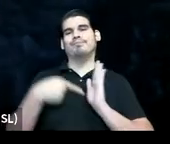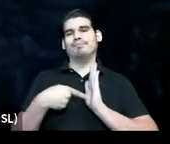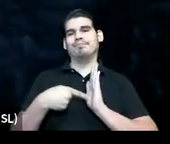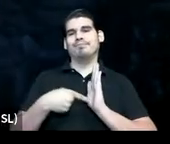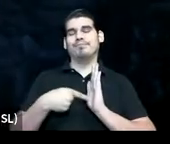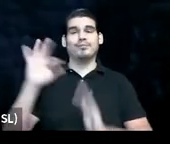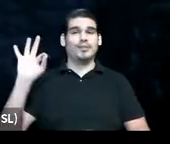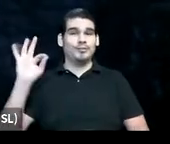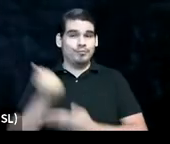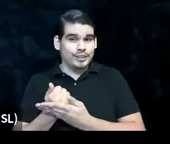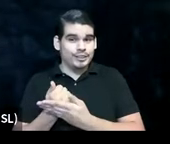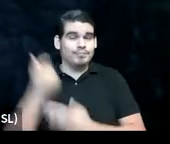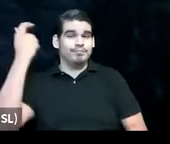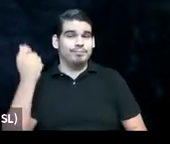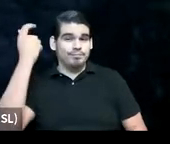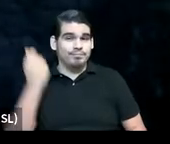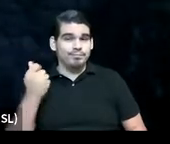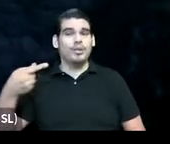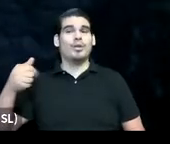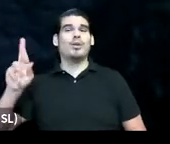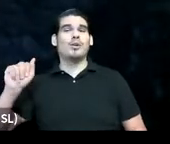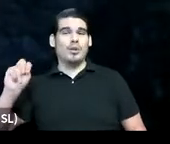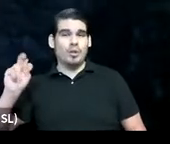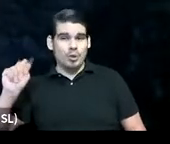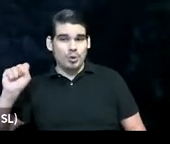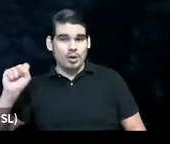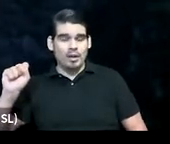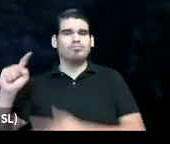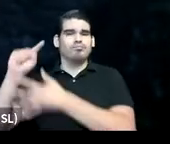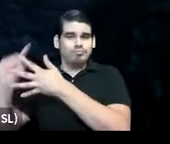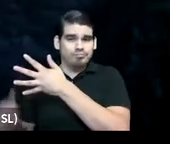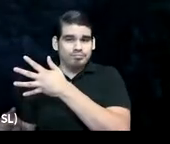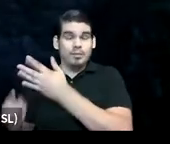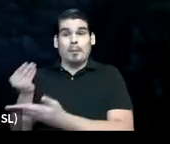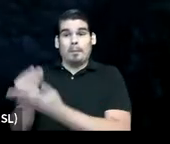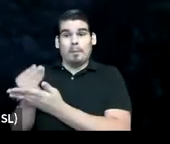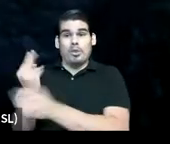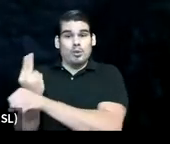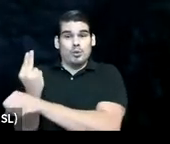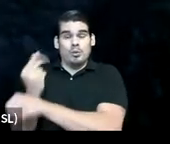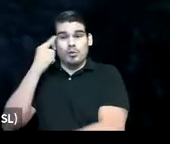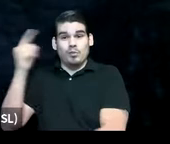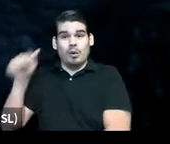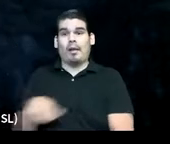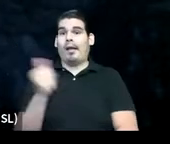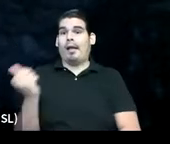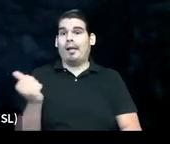if they wanted to relate the classroom expenses like laptops and like you know Student loans and like they're very fewer restrictions to those loans, basically,